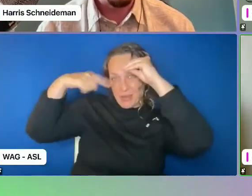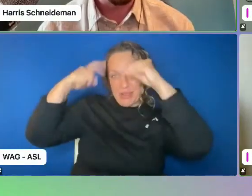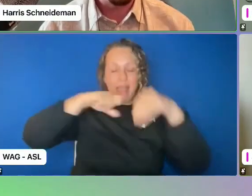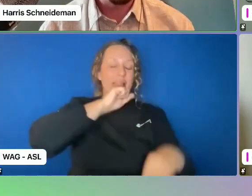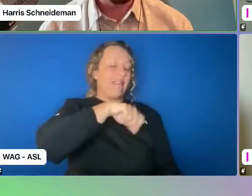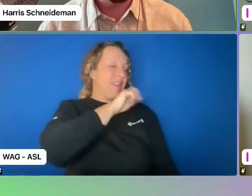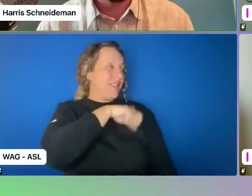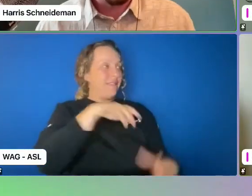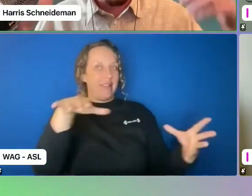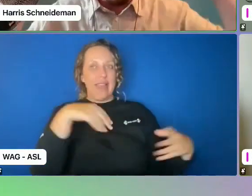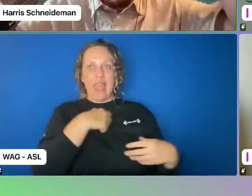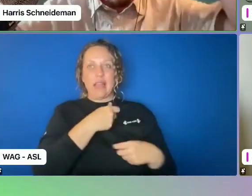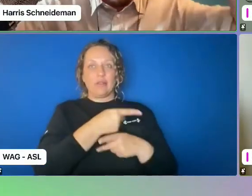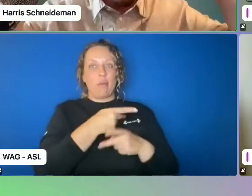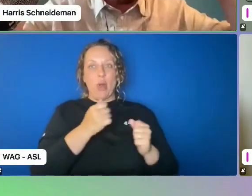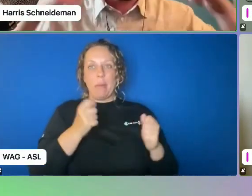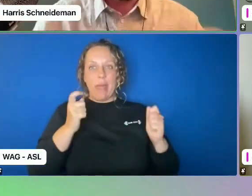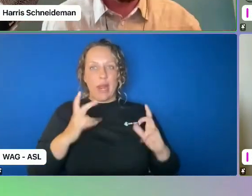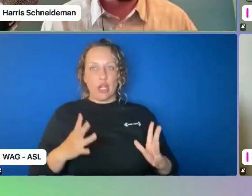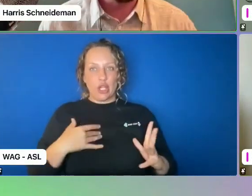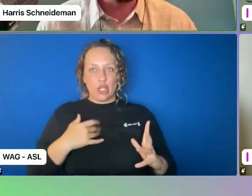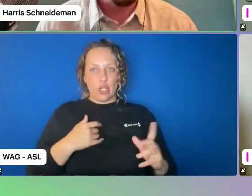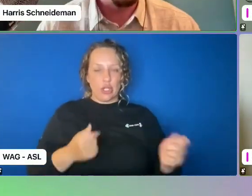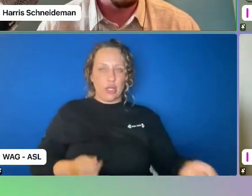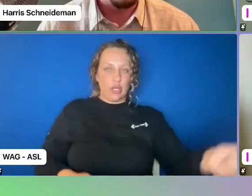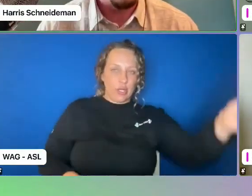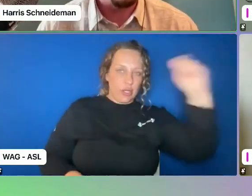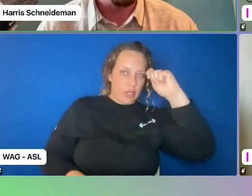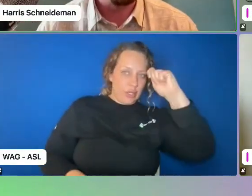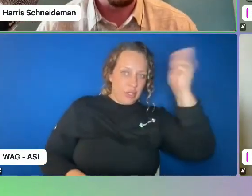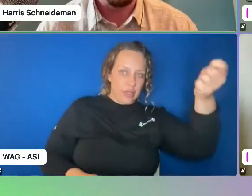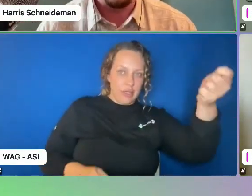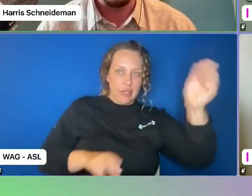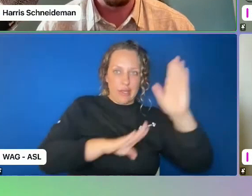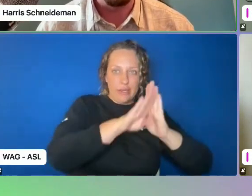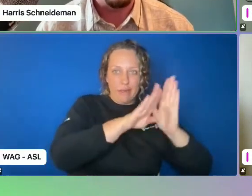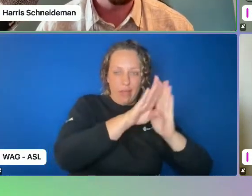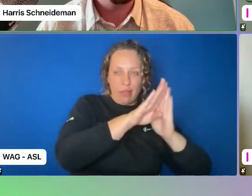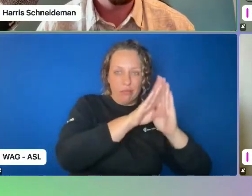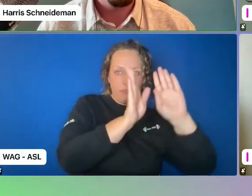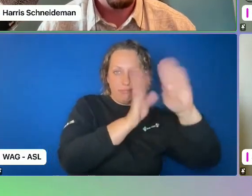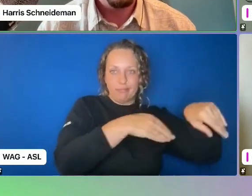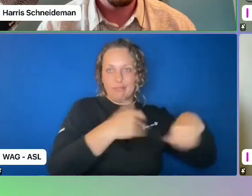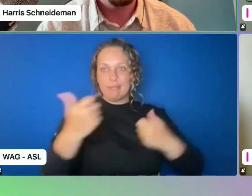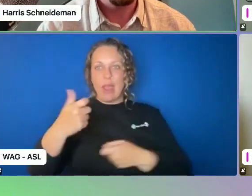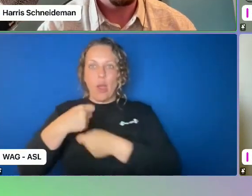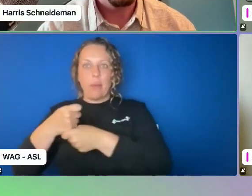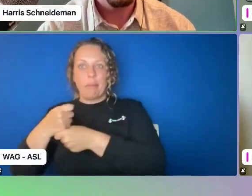As the product manager, now I'm taking my developer hat off and putting my real product manager hat on. I'd love to hear that kind of feedback.